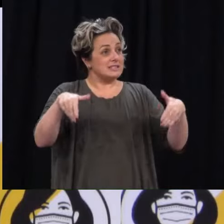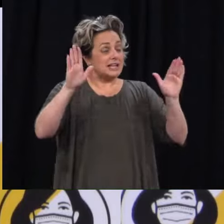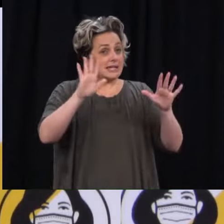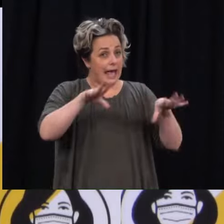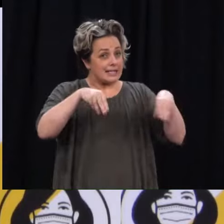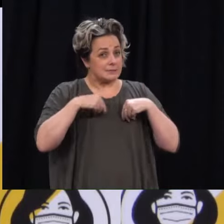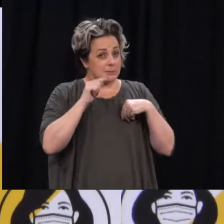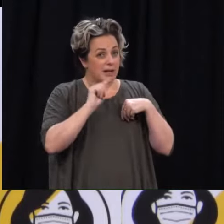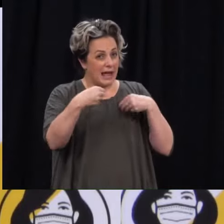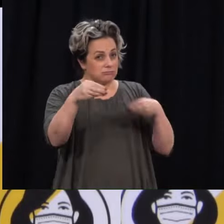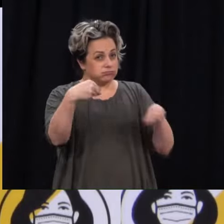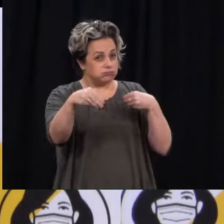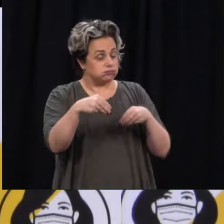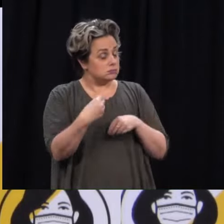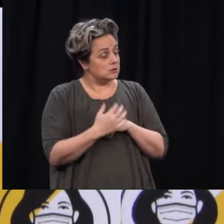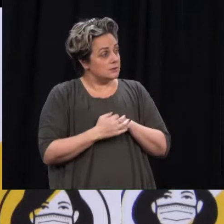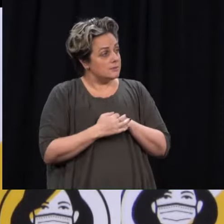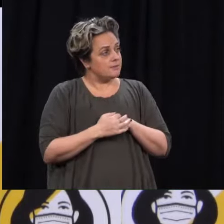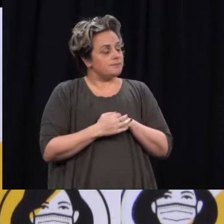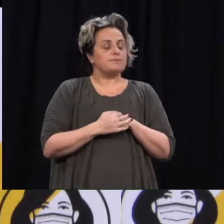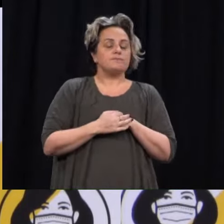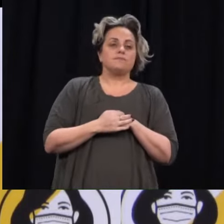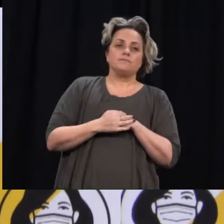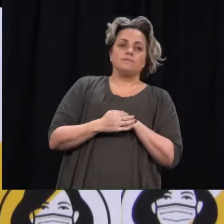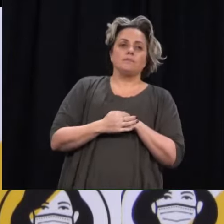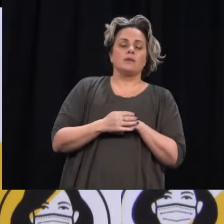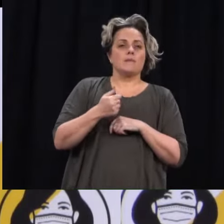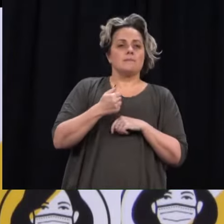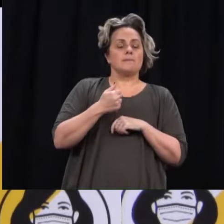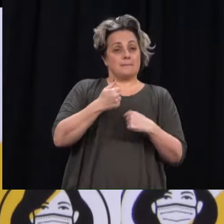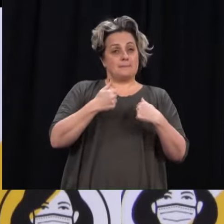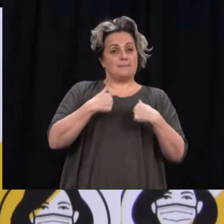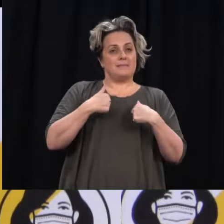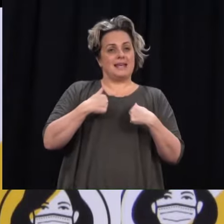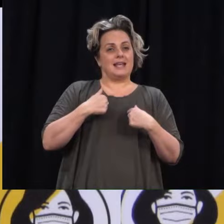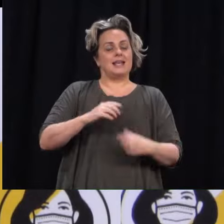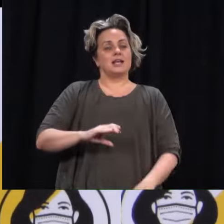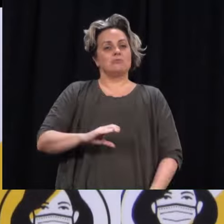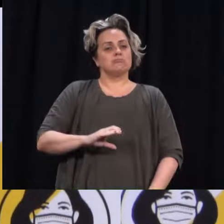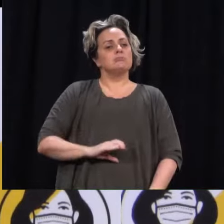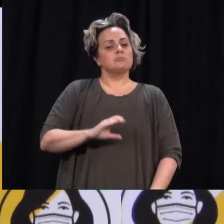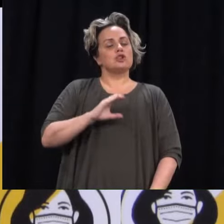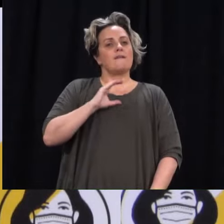So what is your personal take on that as an acceptable